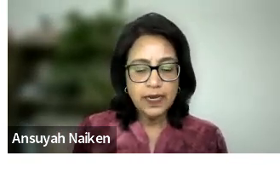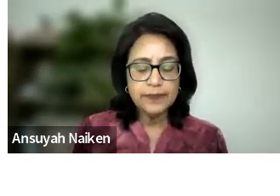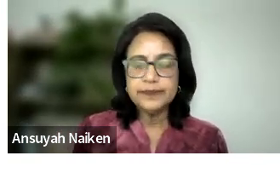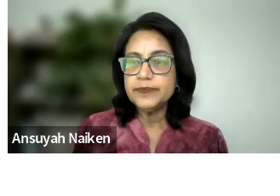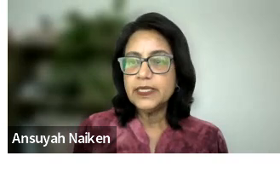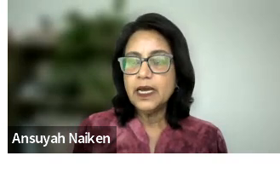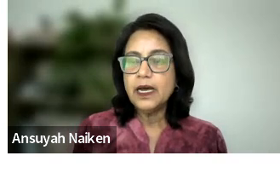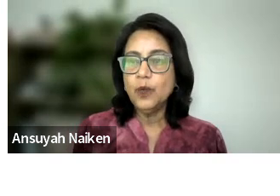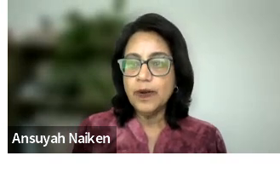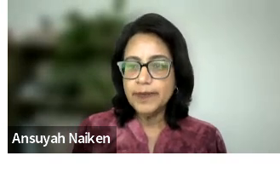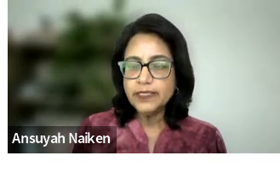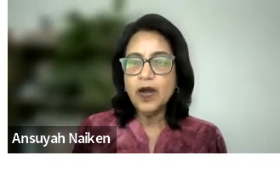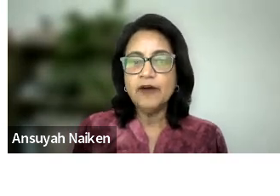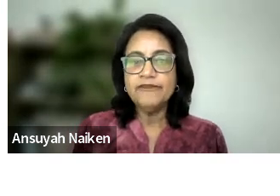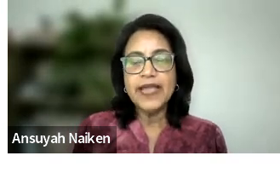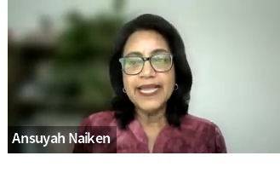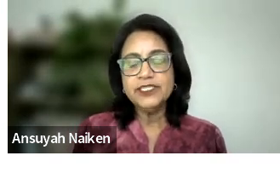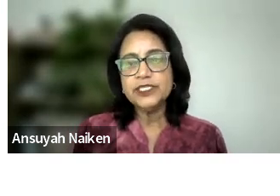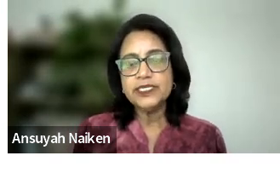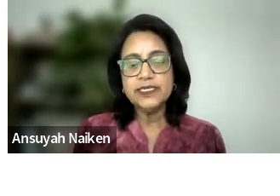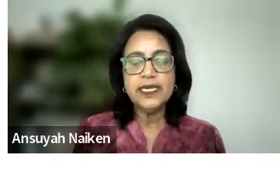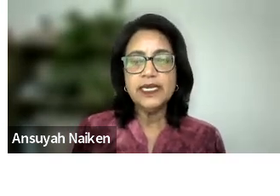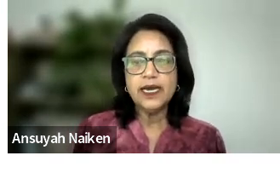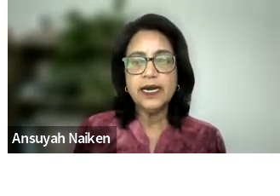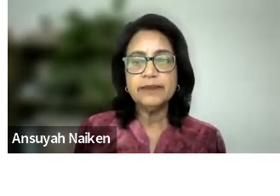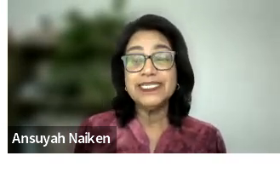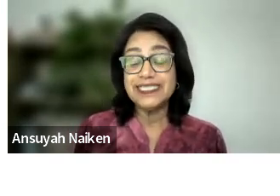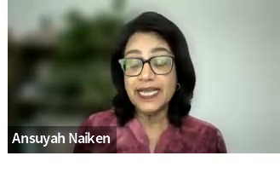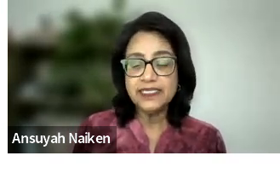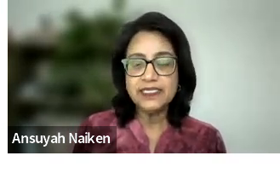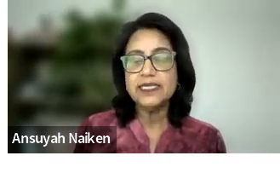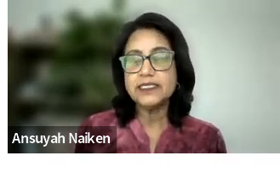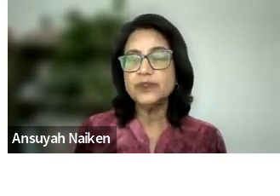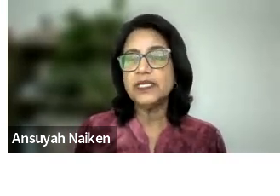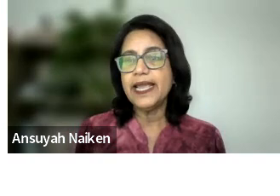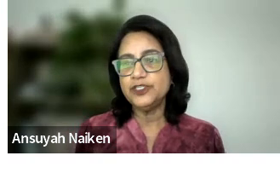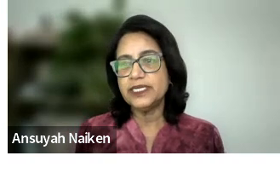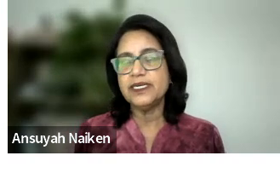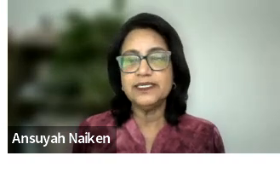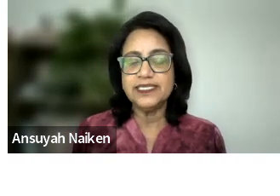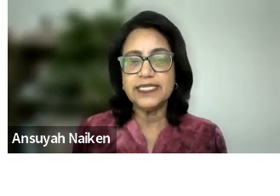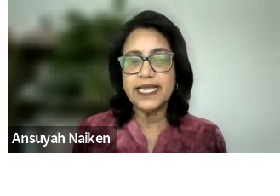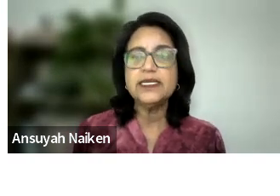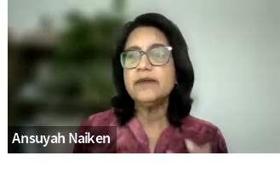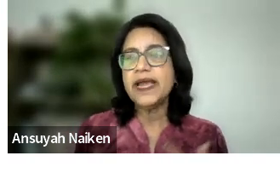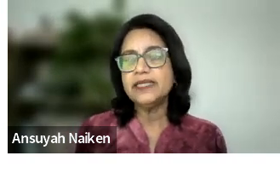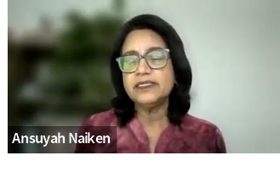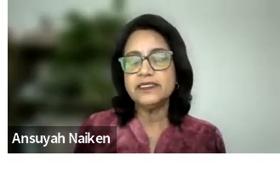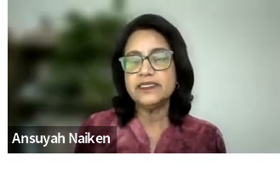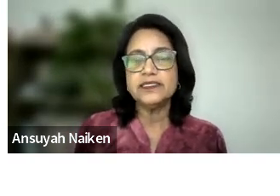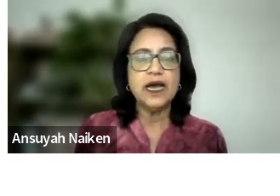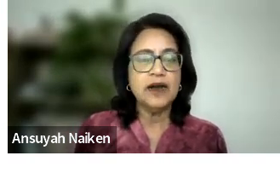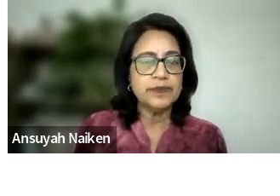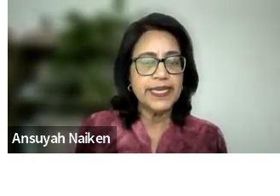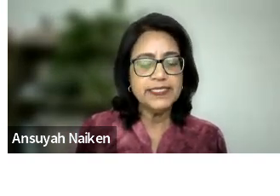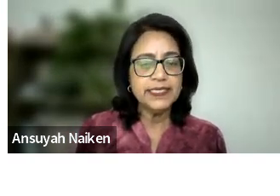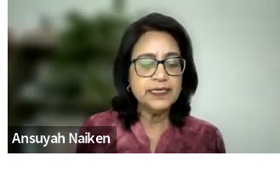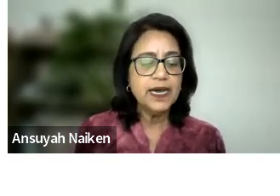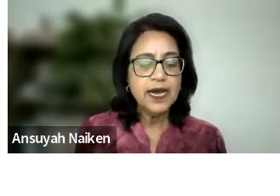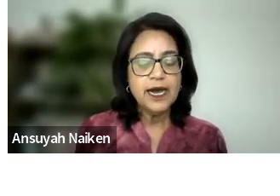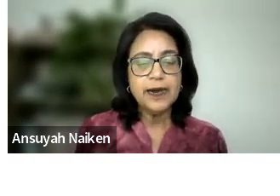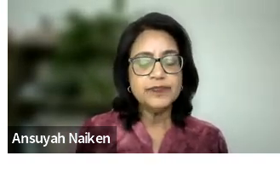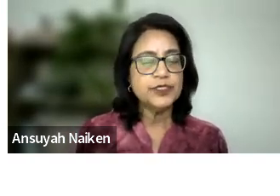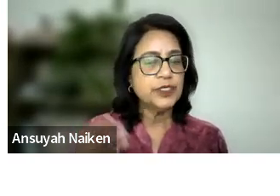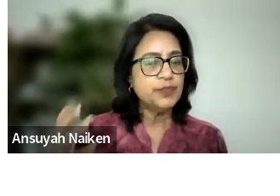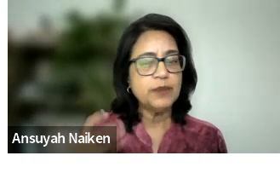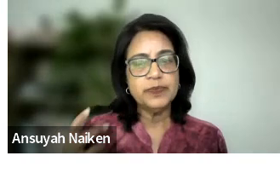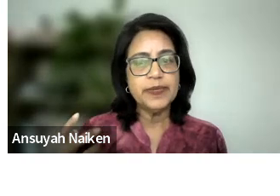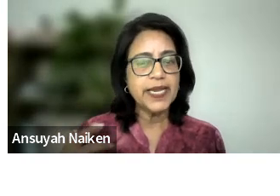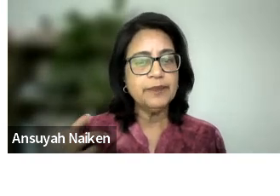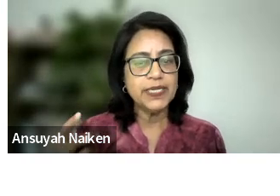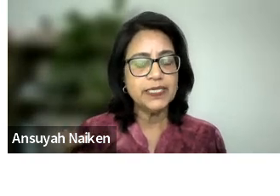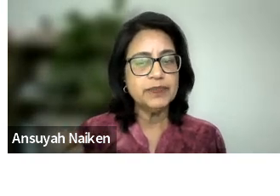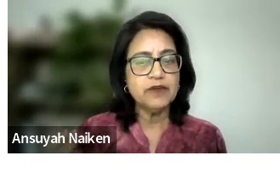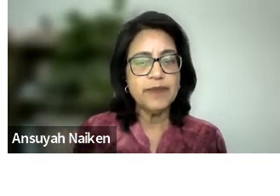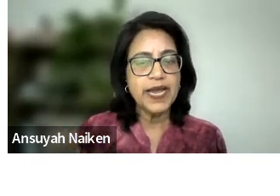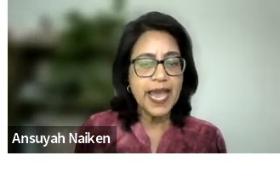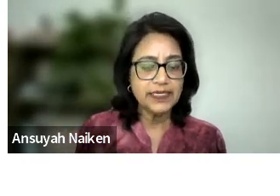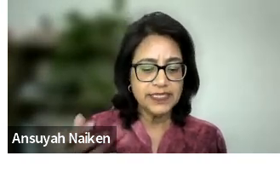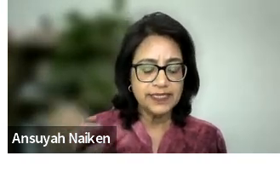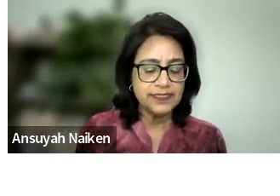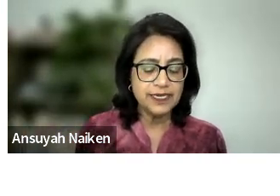And, just absolutely powerful messages from both our panelists that have spoken already.